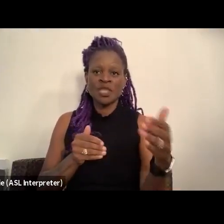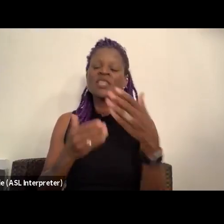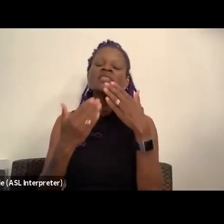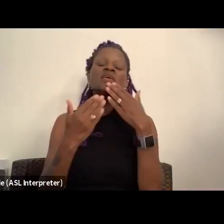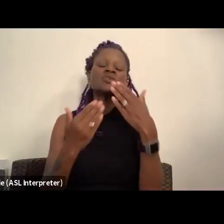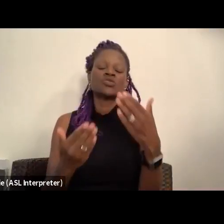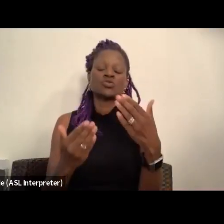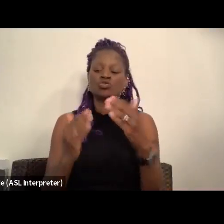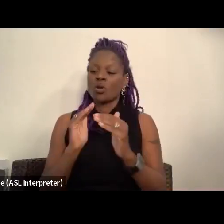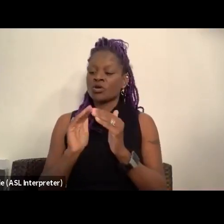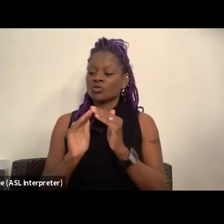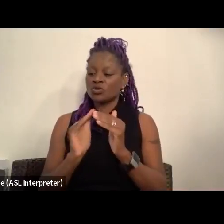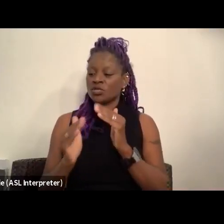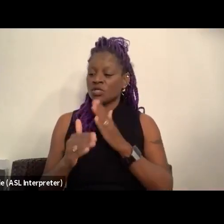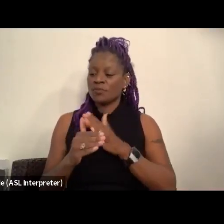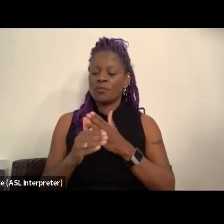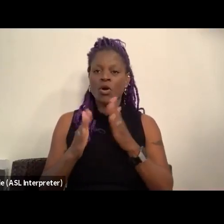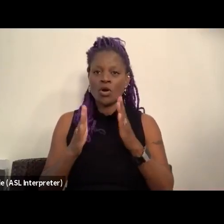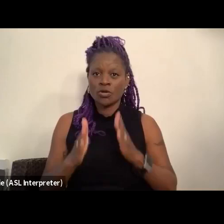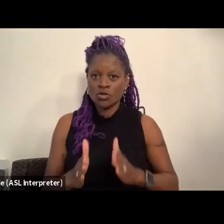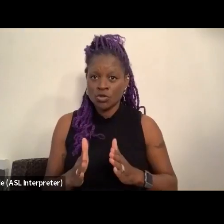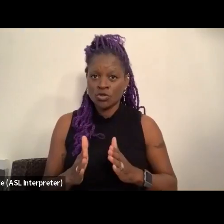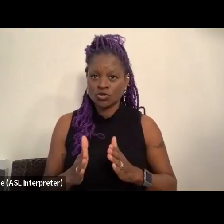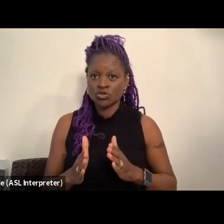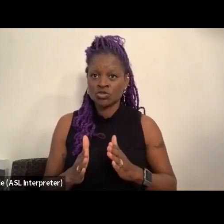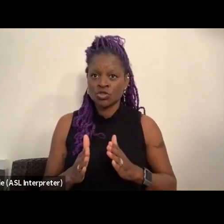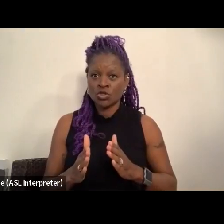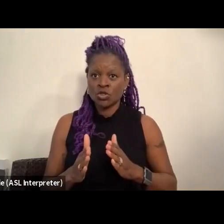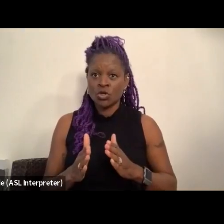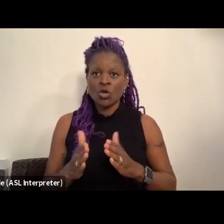organizations, including the Quarter Project Lise's Collective, the Hispanic